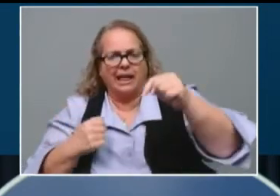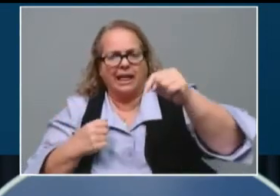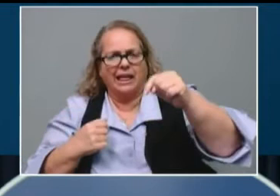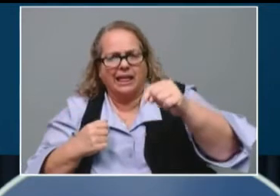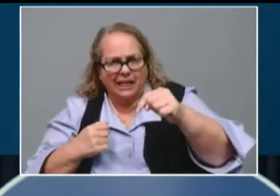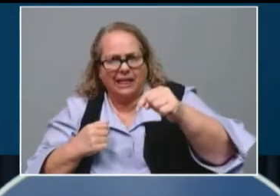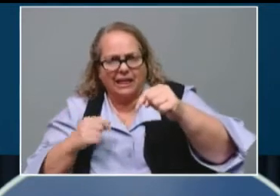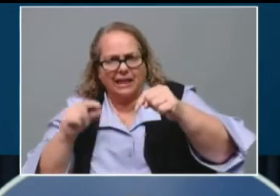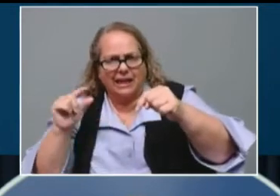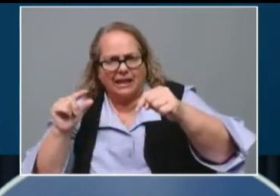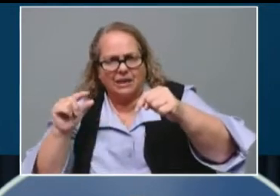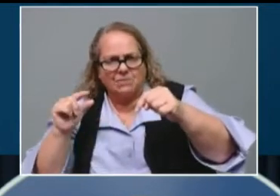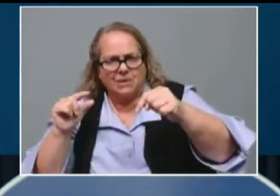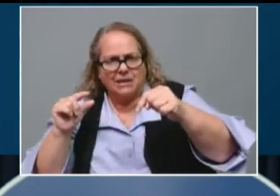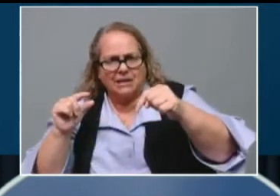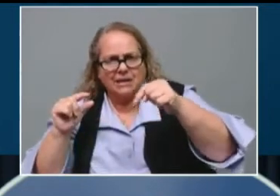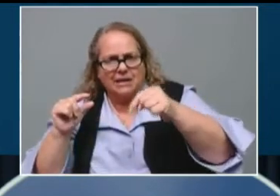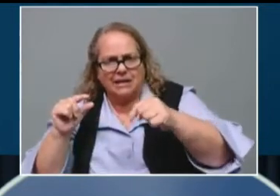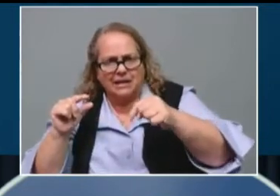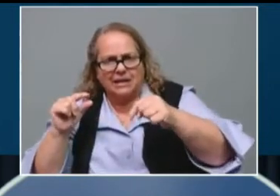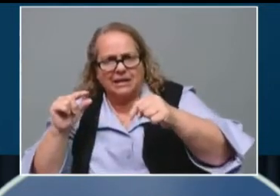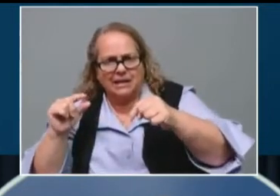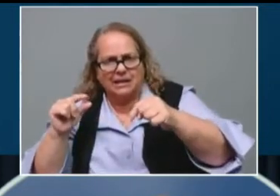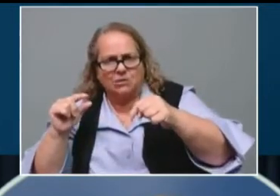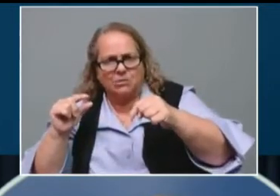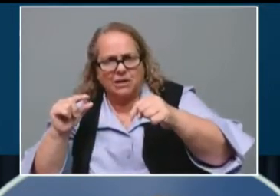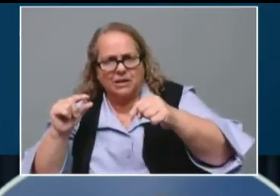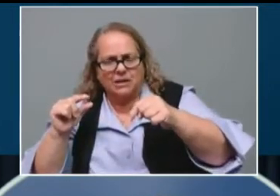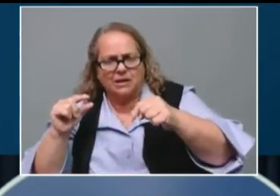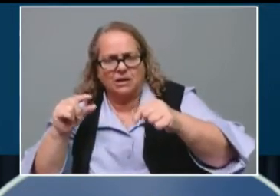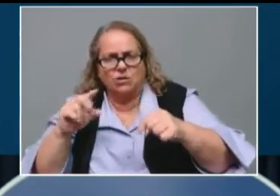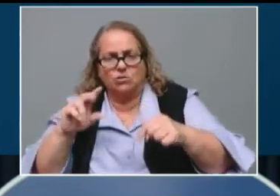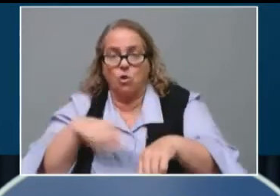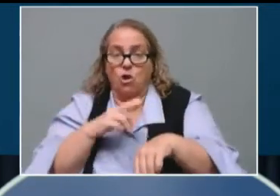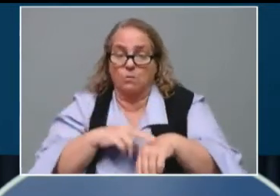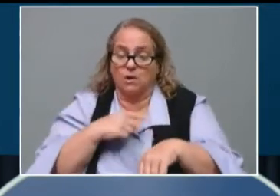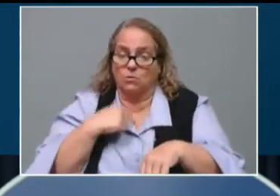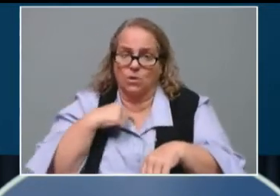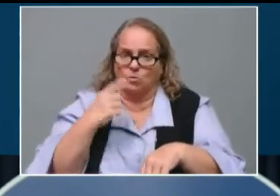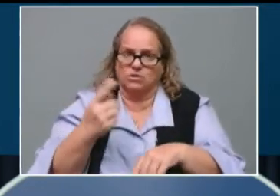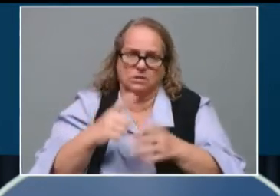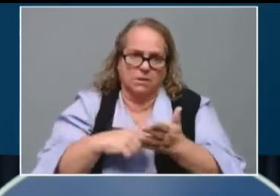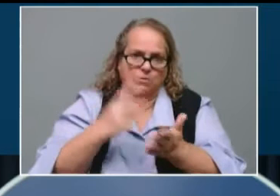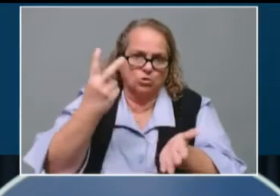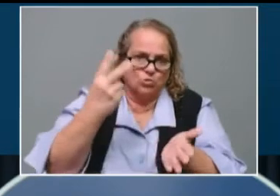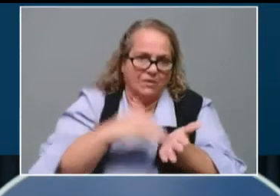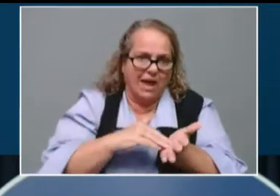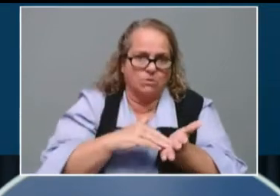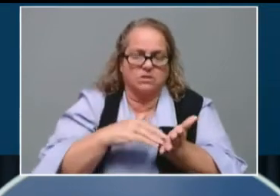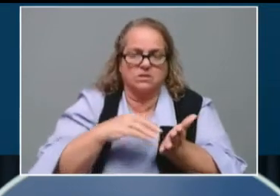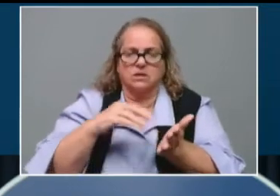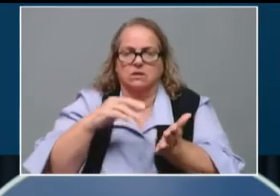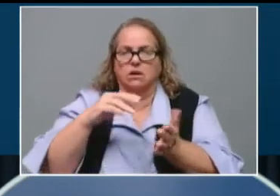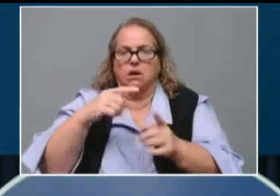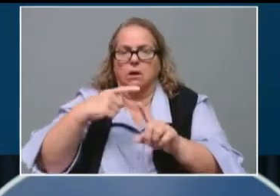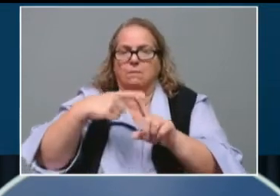at least 1000. Uh Sometimes 2000 plus cases less. Uh During the decline week